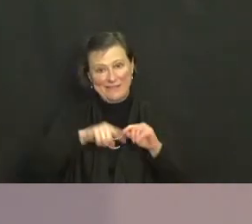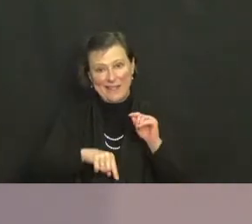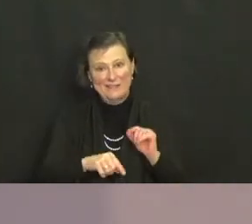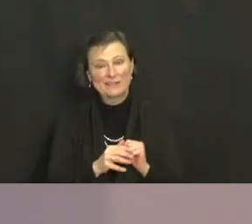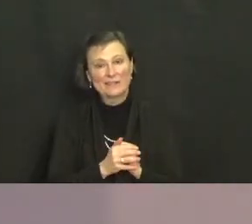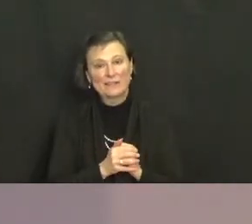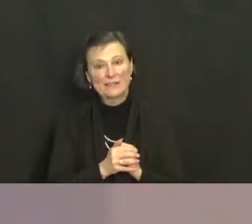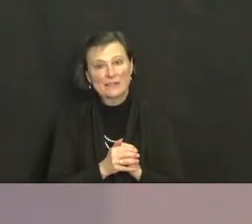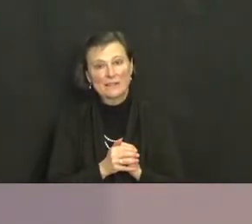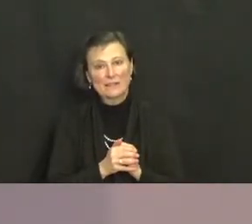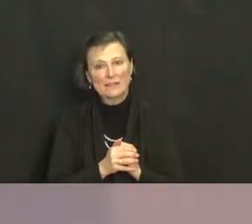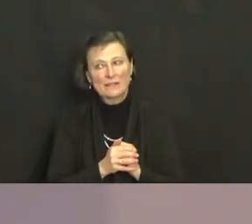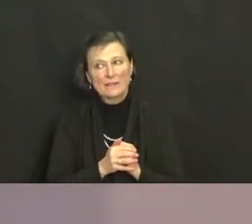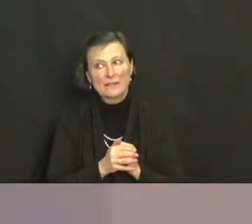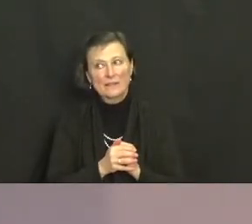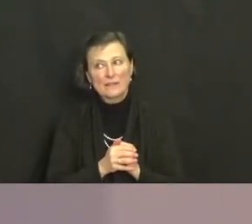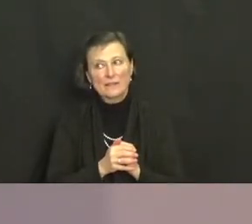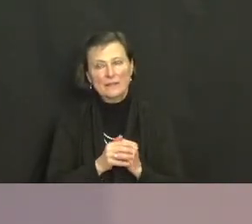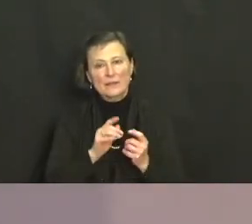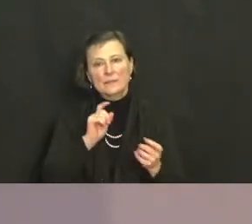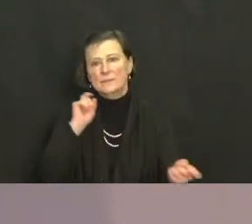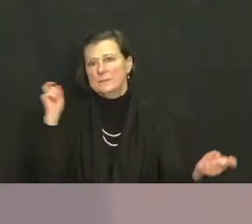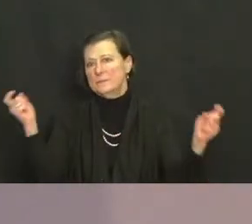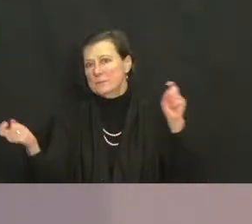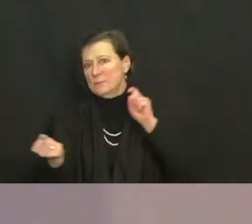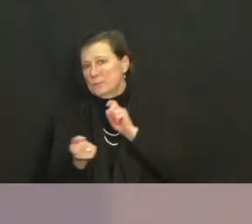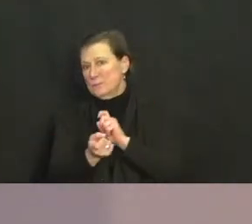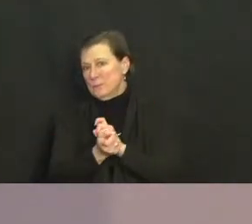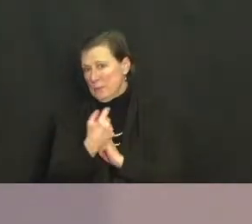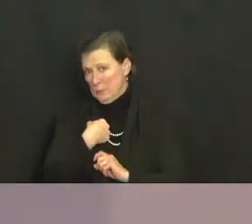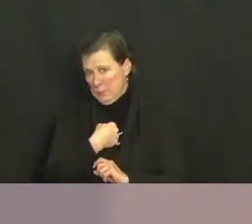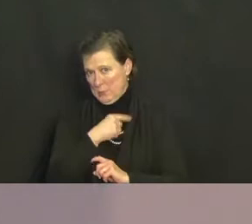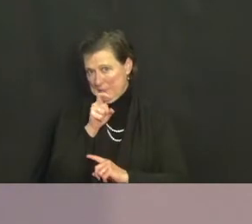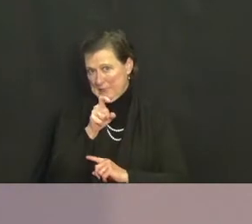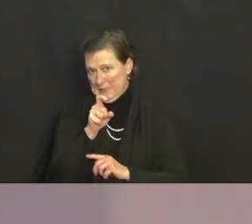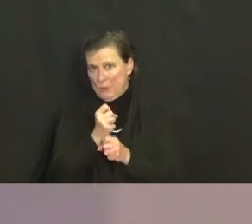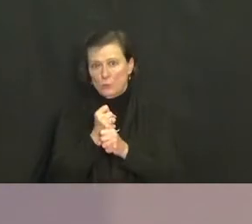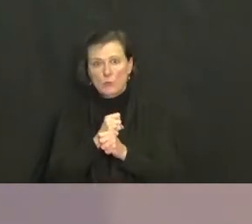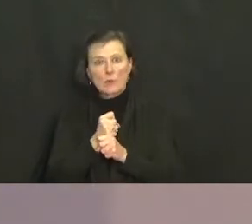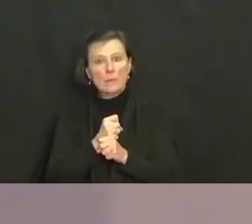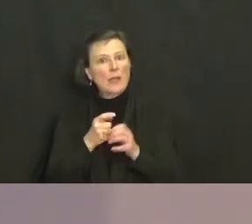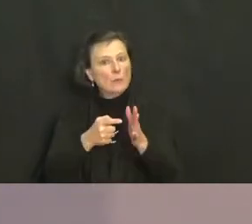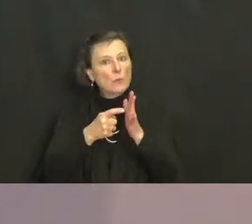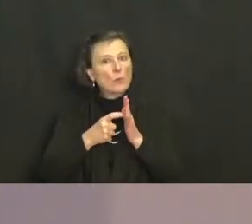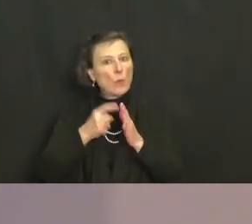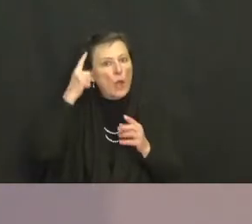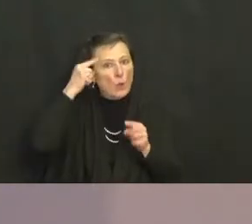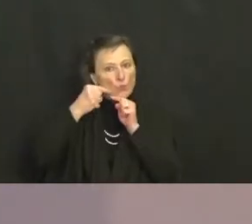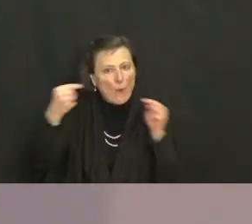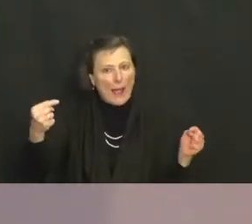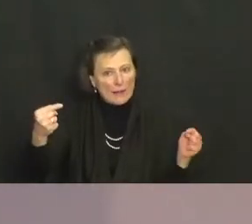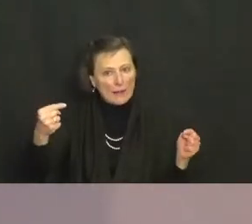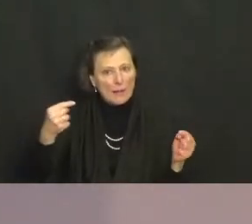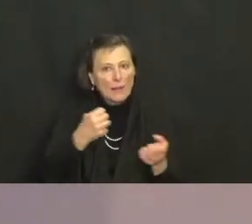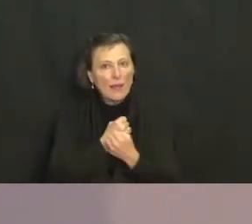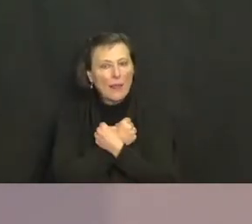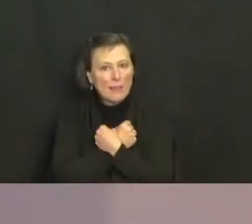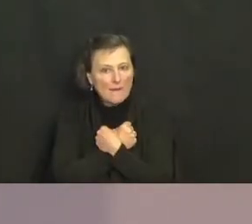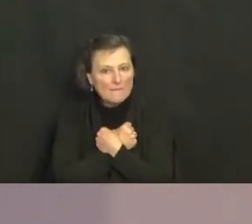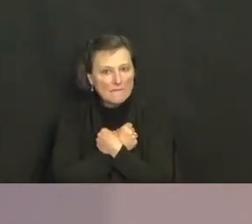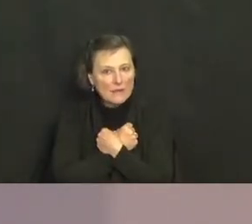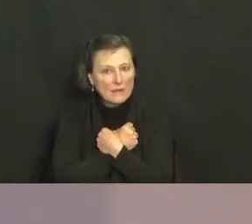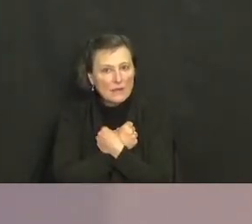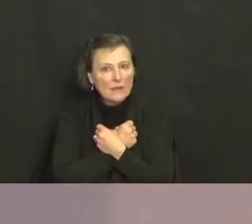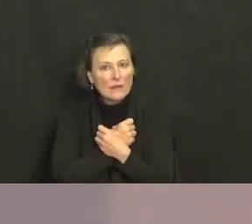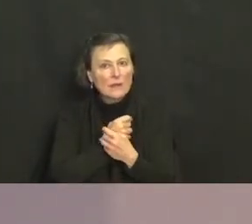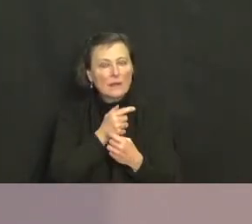The changes we need to make requires a radical love, whose dying embers in our polarized